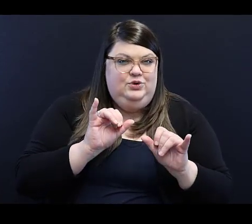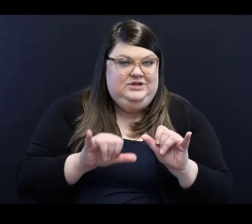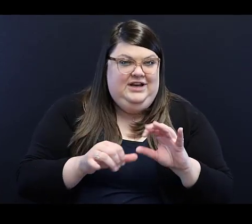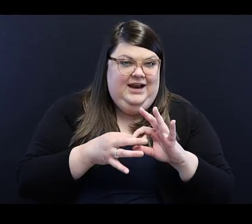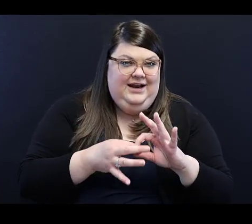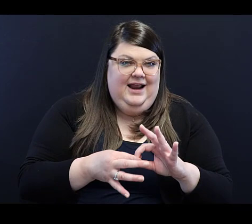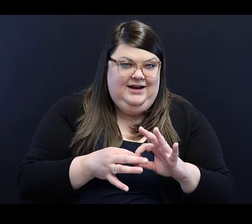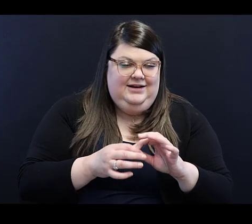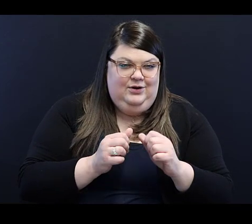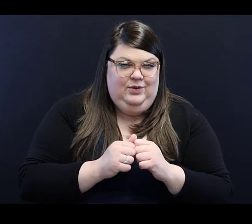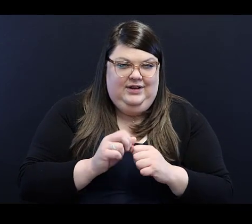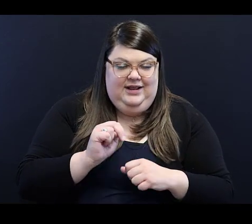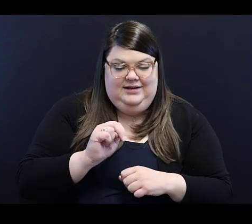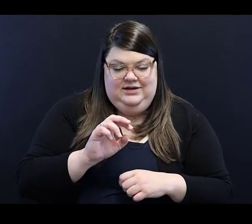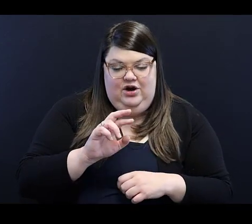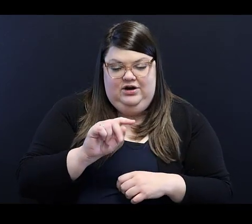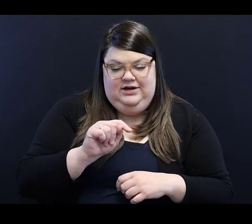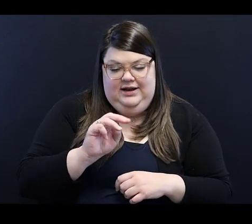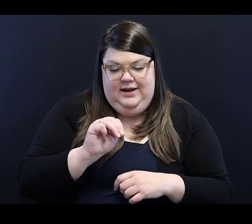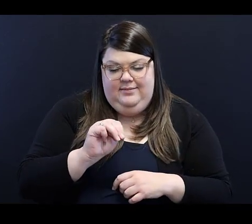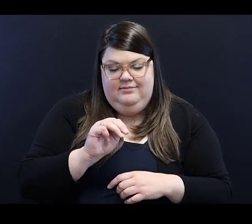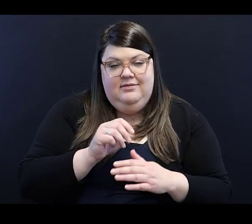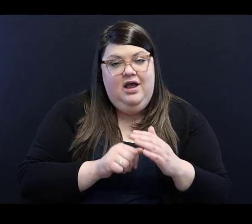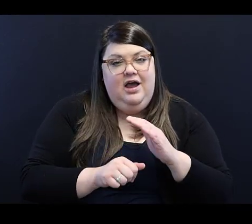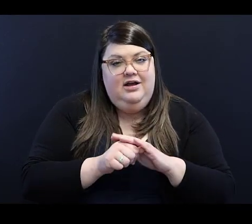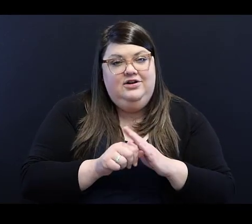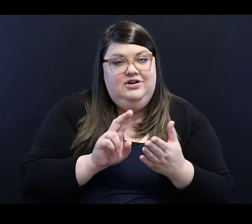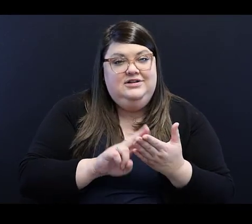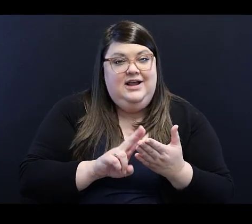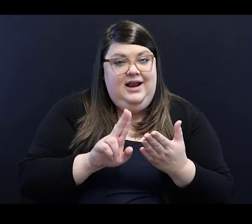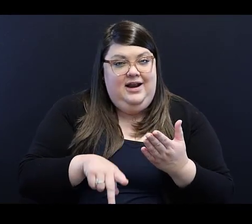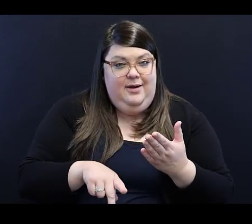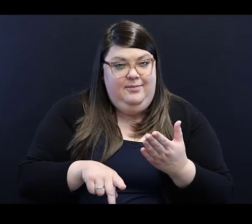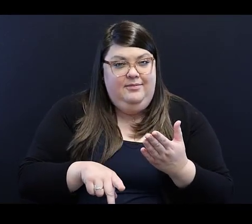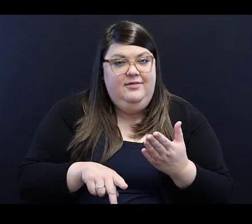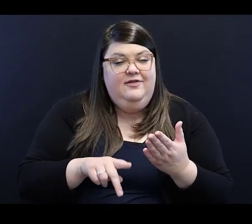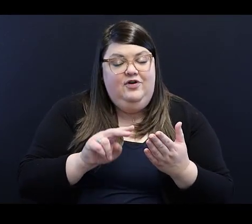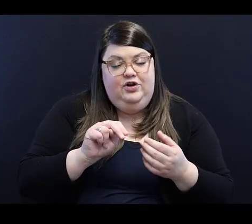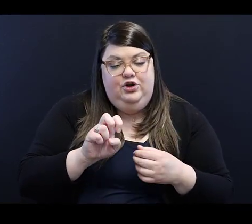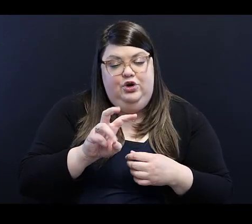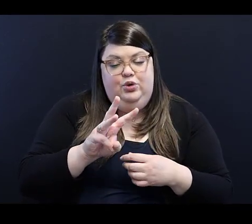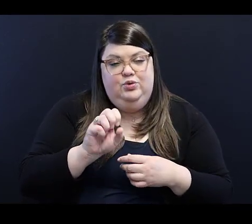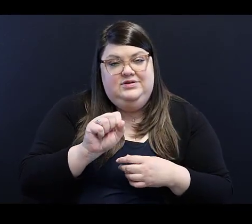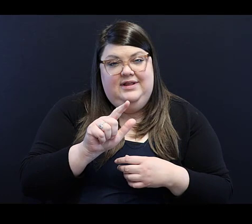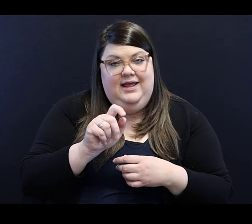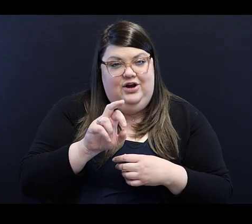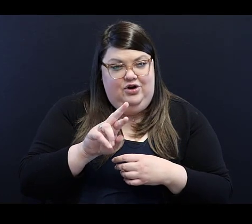the NCRTM. Under the Sign up for the NCRTM Newsletter option, select the sign up link.